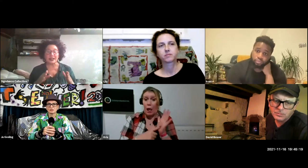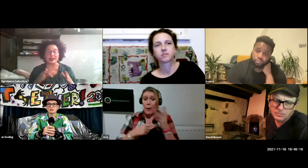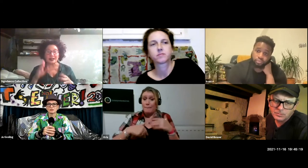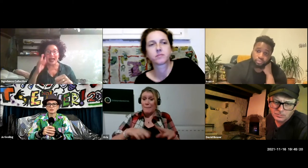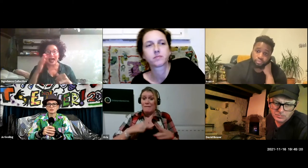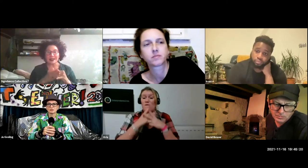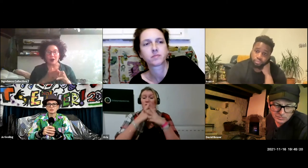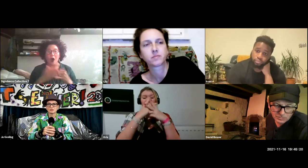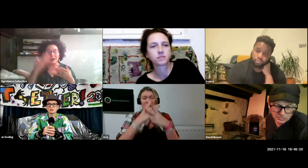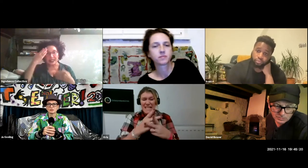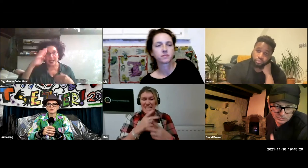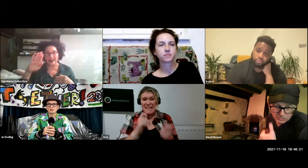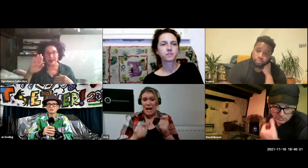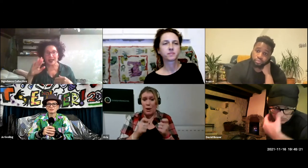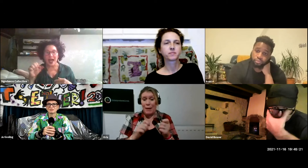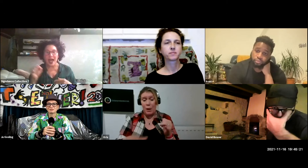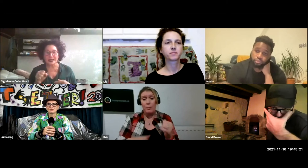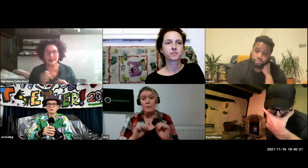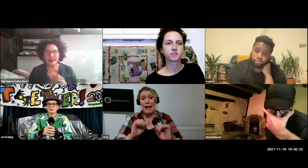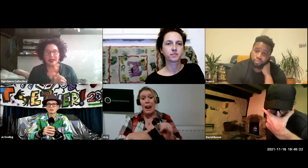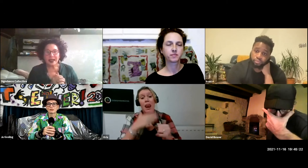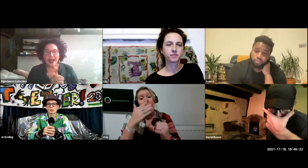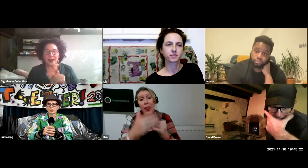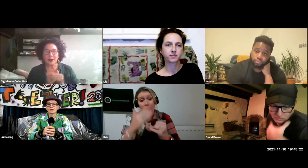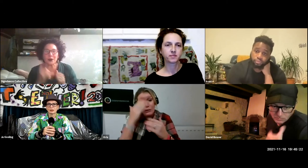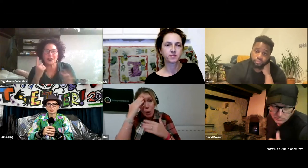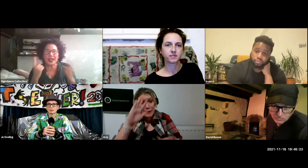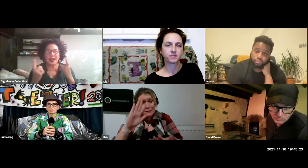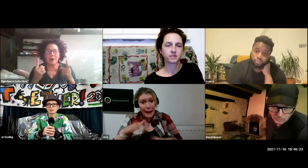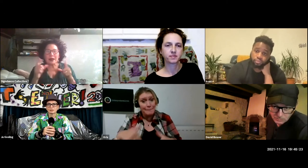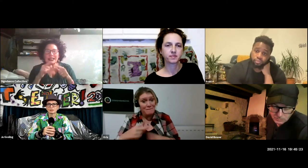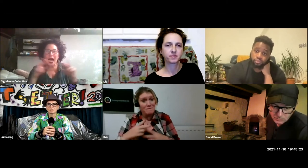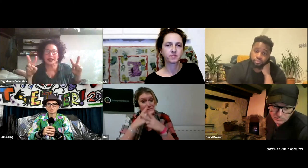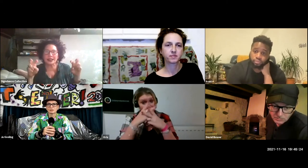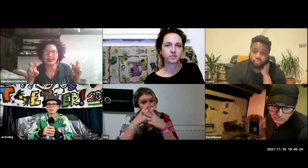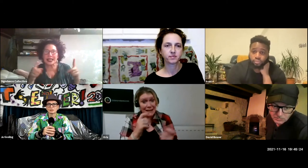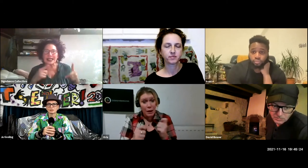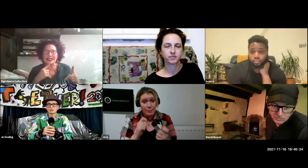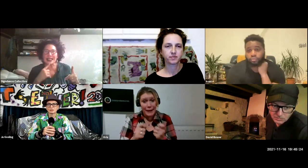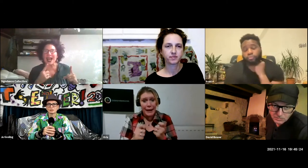The piece is written with